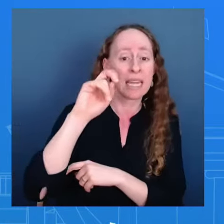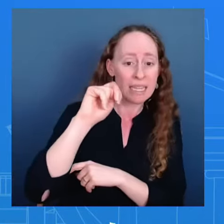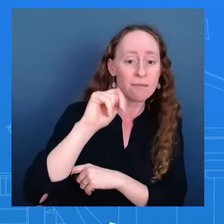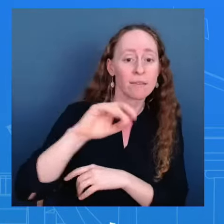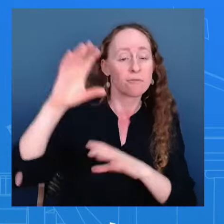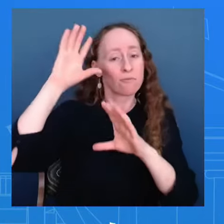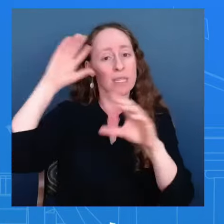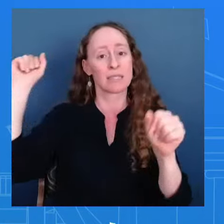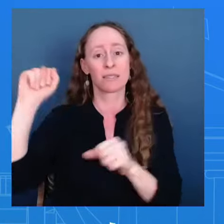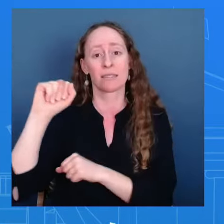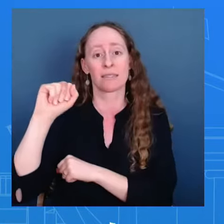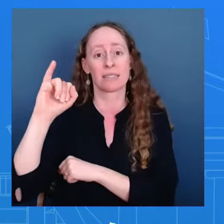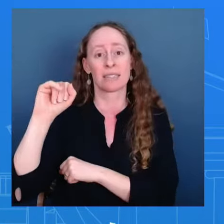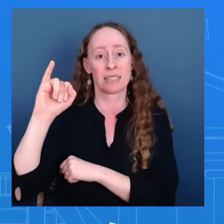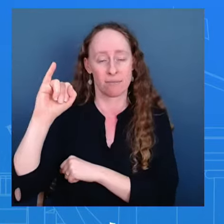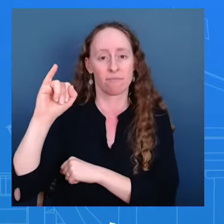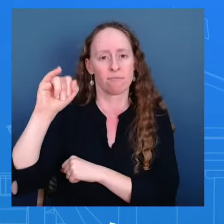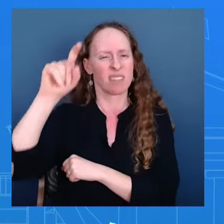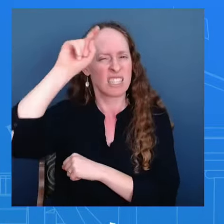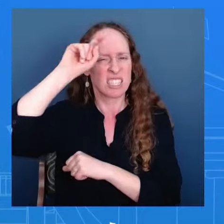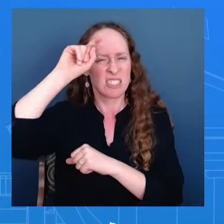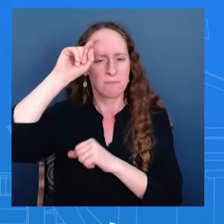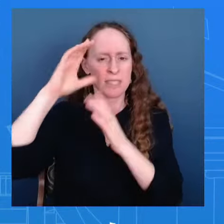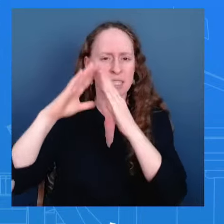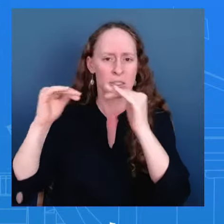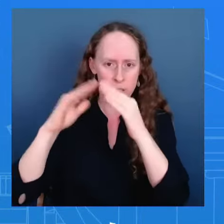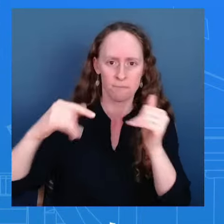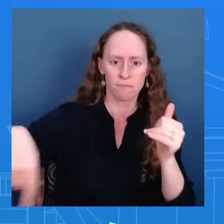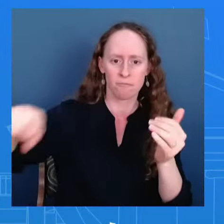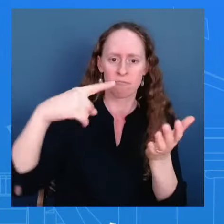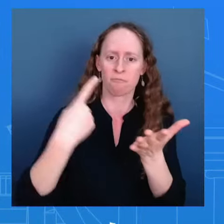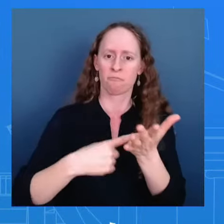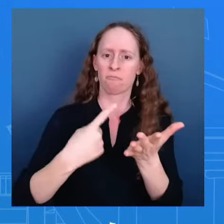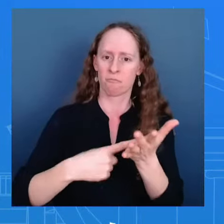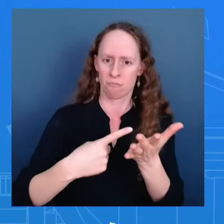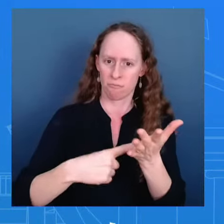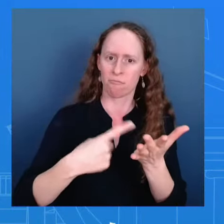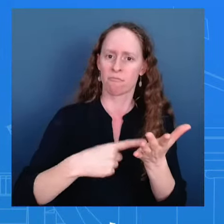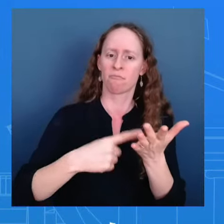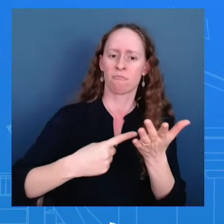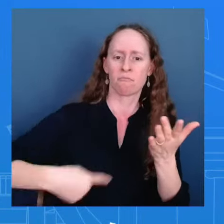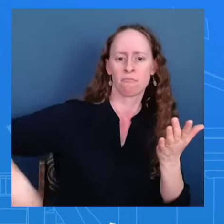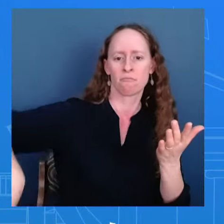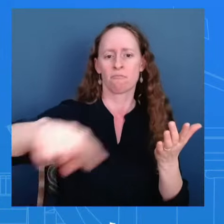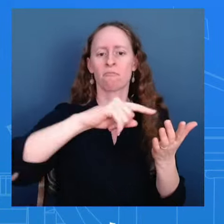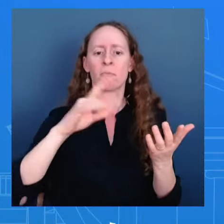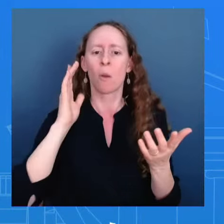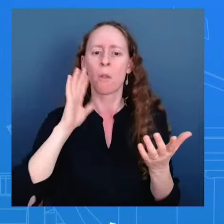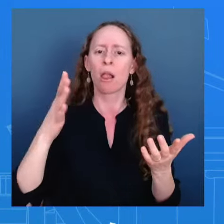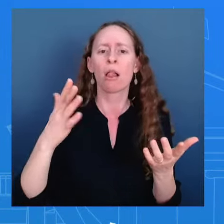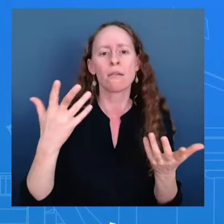going to talk about opening up the Rafah crossing. Can you give us a sense of who's in the delegation,